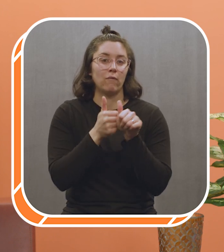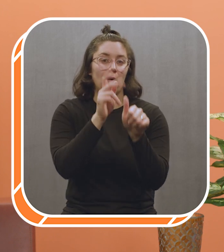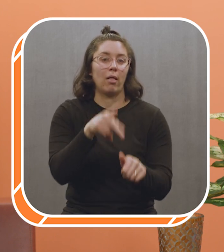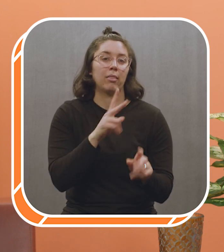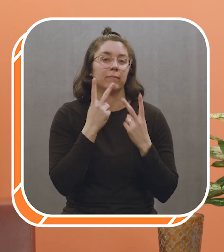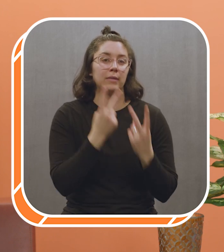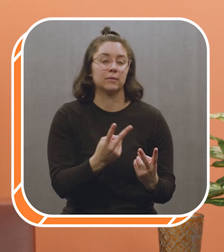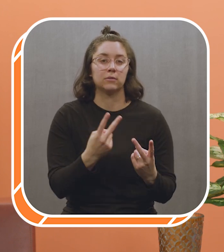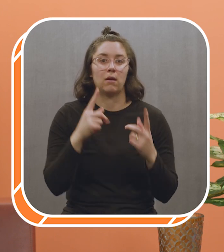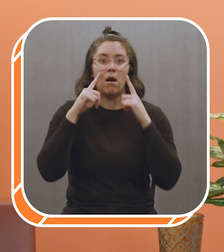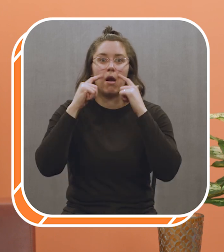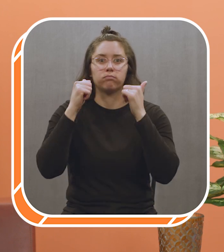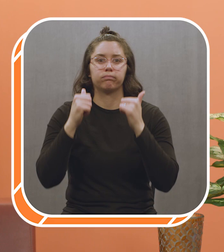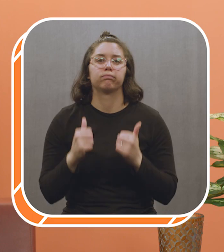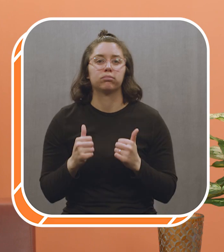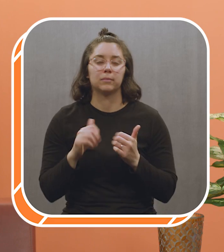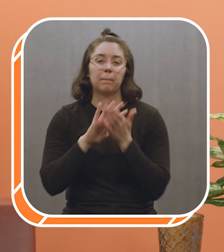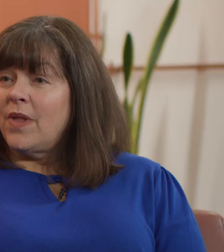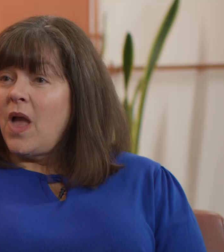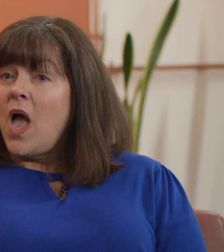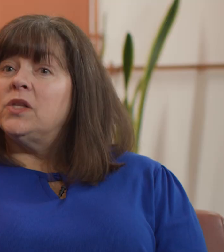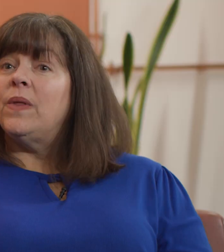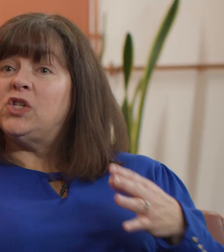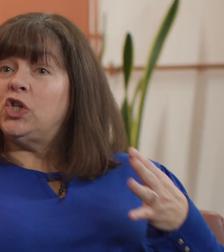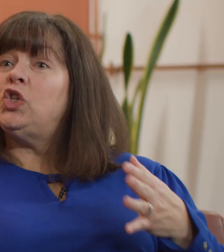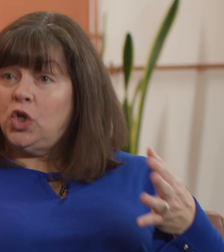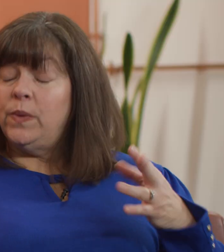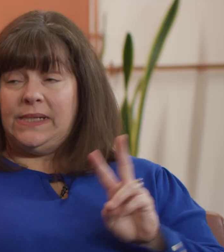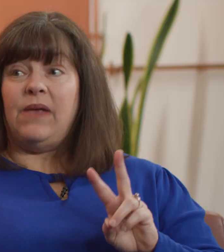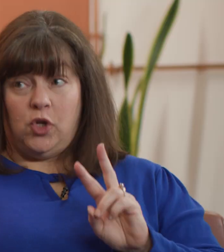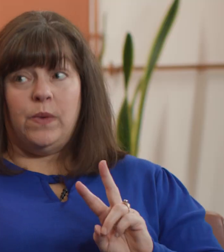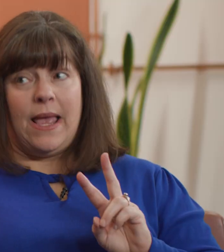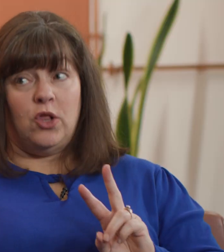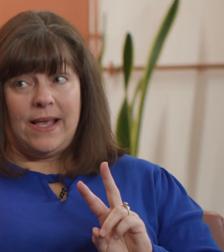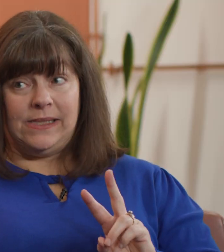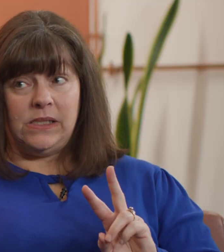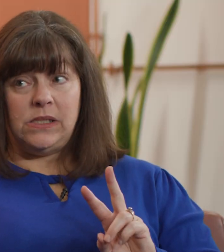and I had lost so much vision that I was legally blind. So that's just two weeks after you got your license.